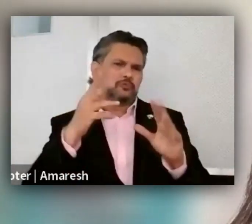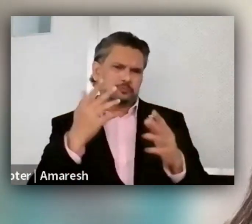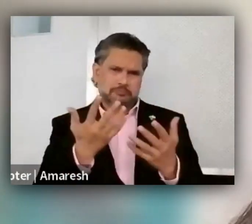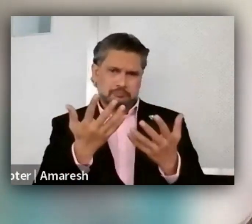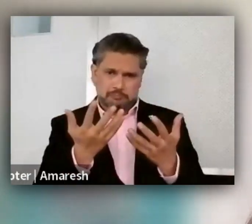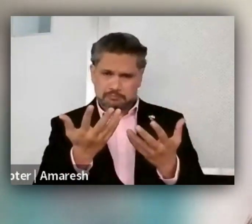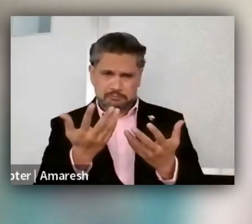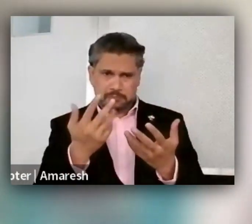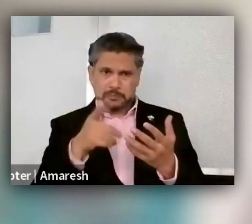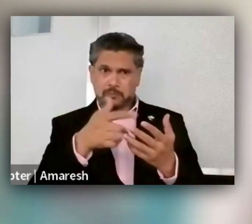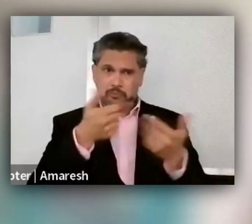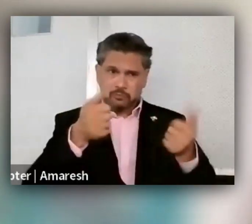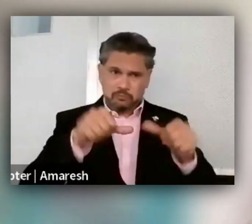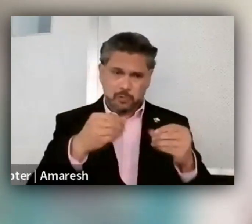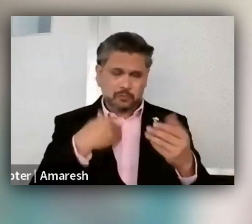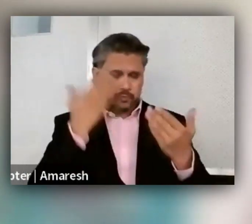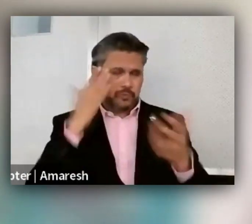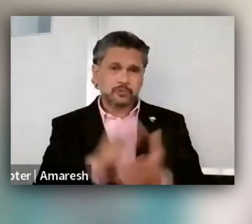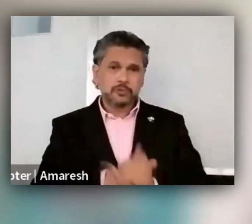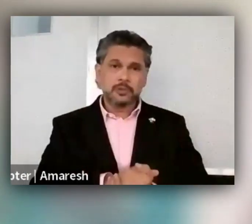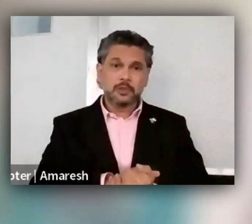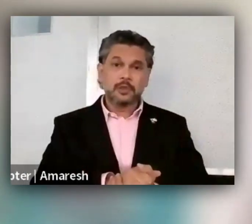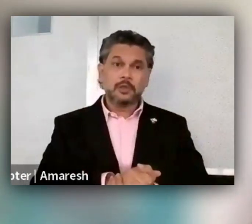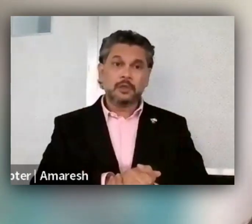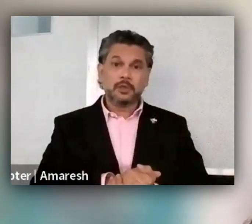And maybe Dr. Cerf, do you have any answers to that?